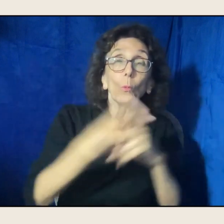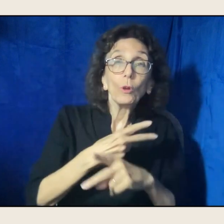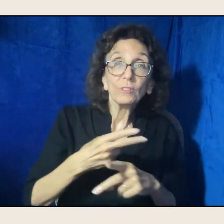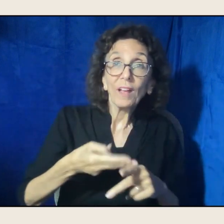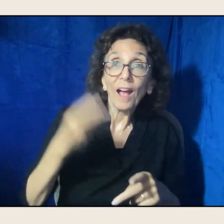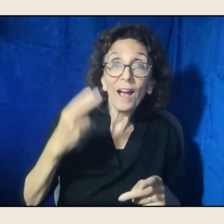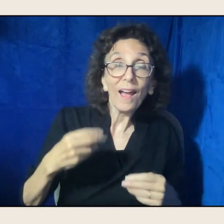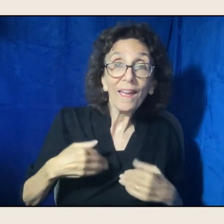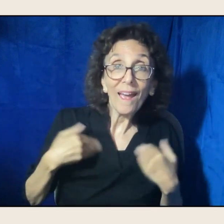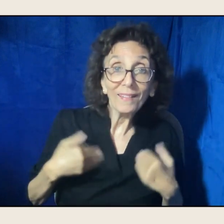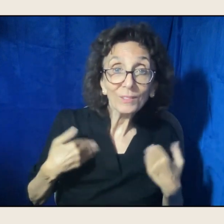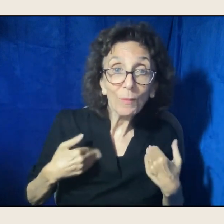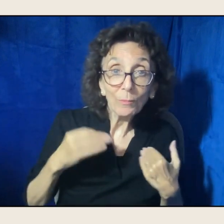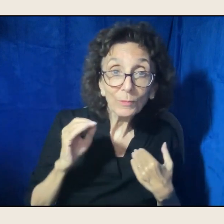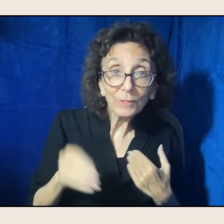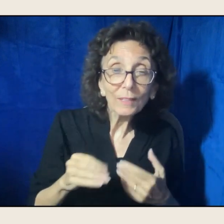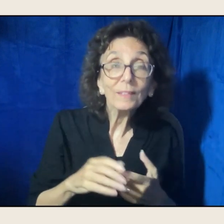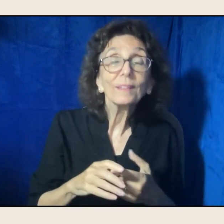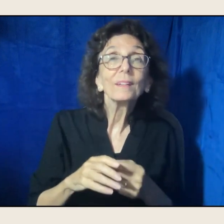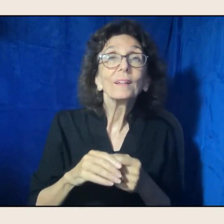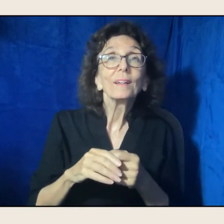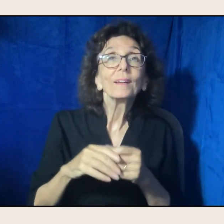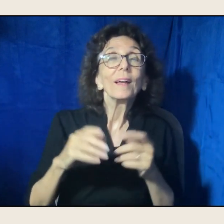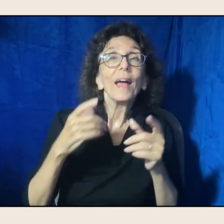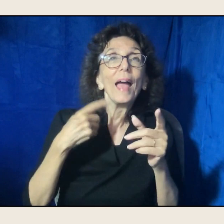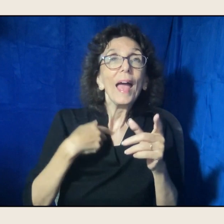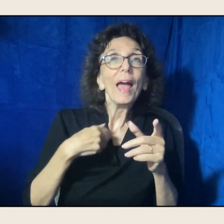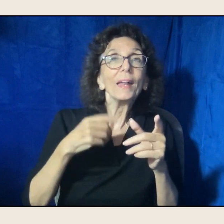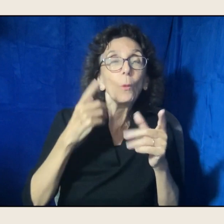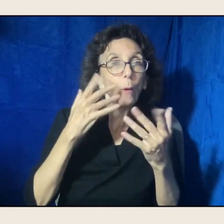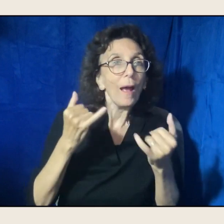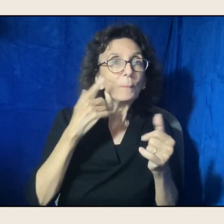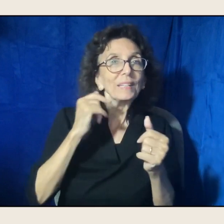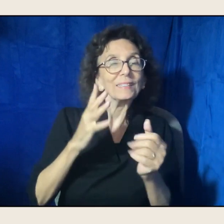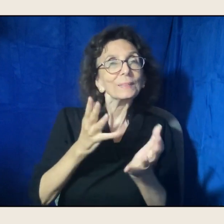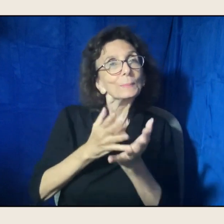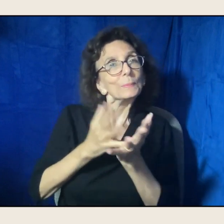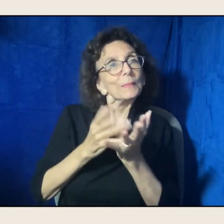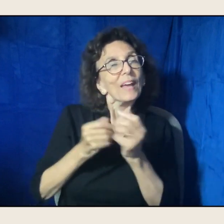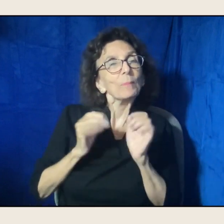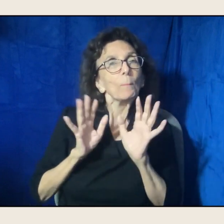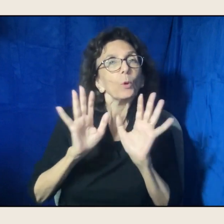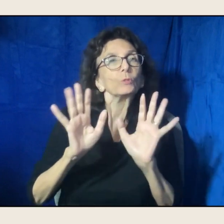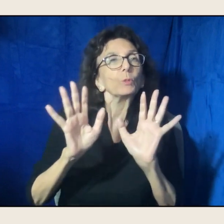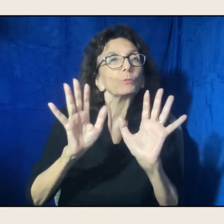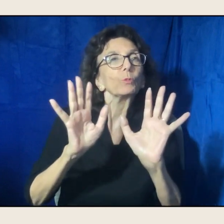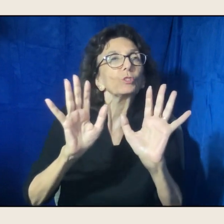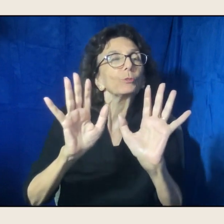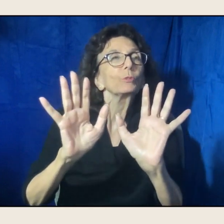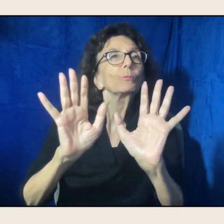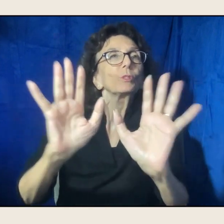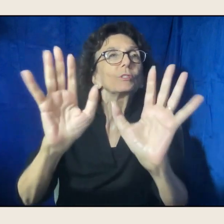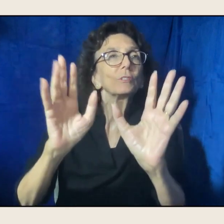the migrations having to do with gentrification, there's this like doubling of crises